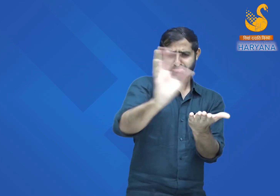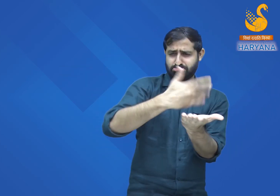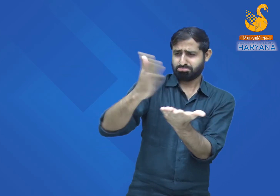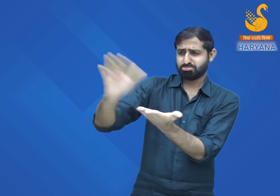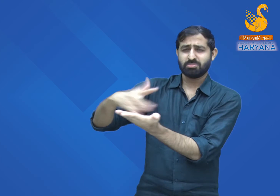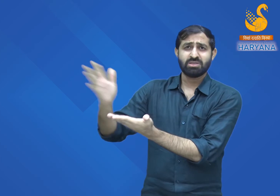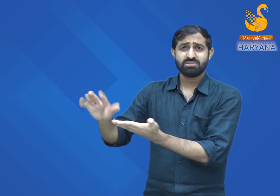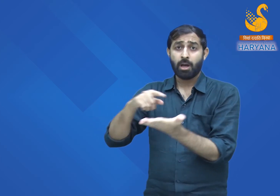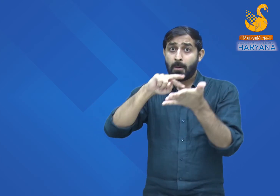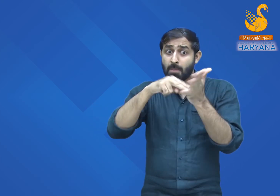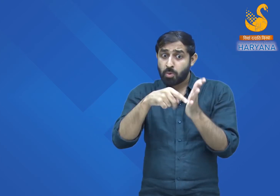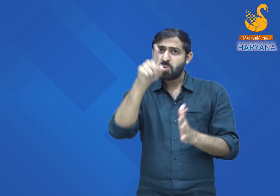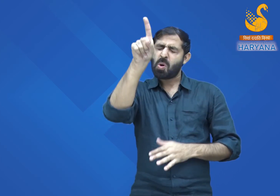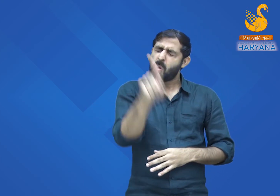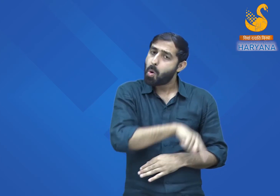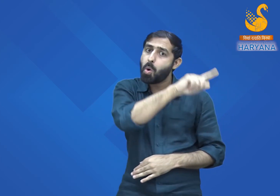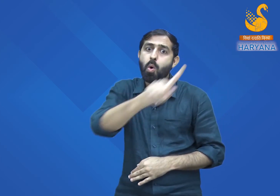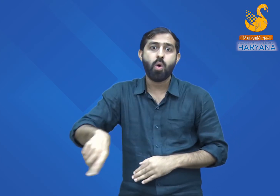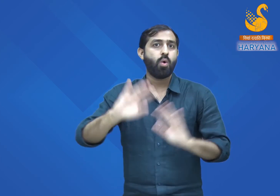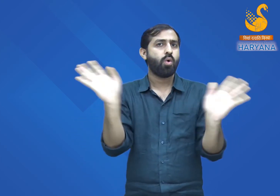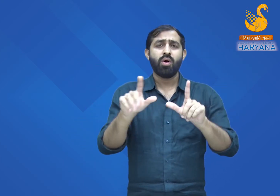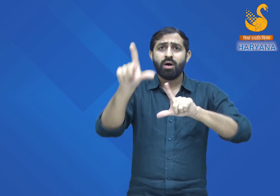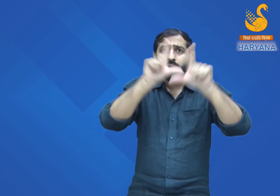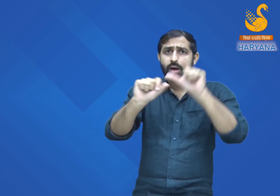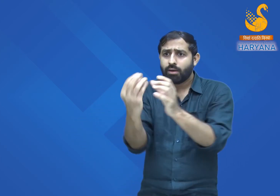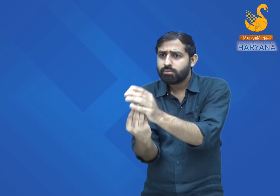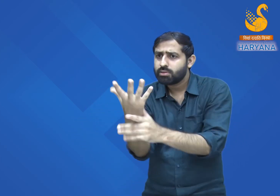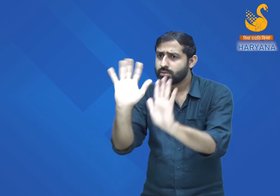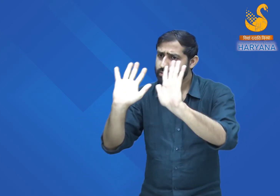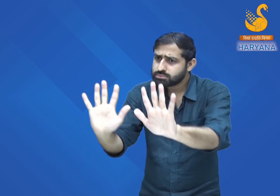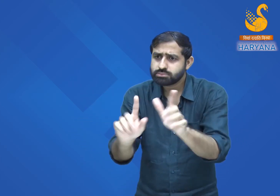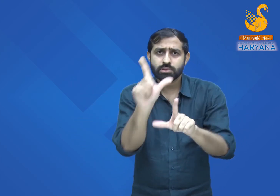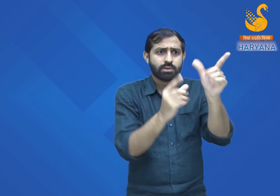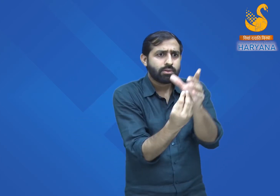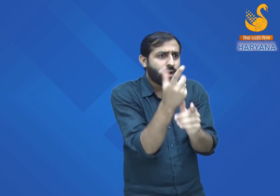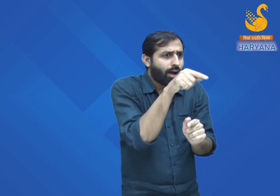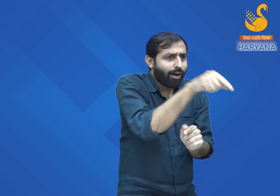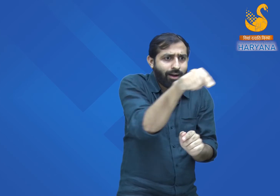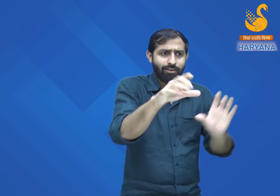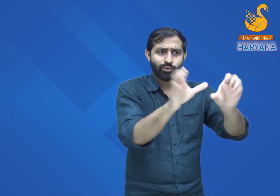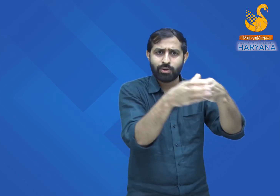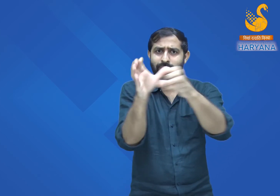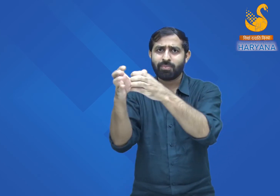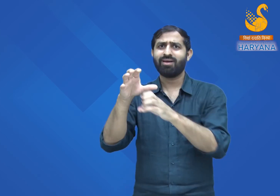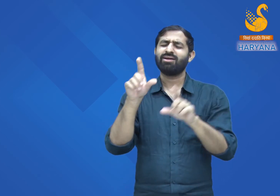it is very wrong to disrespect any language. Each language has its own origin and values